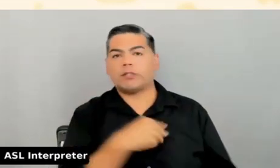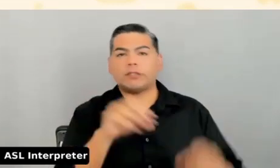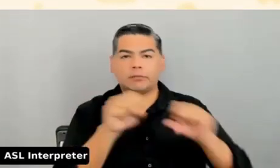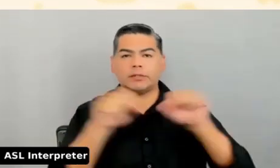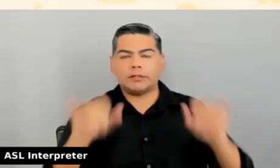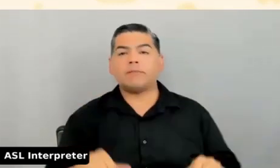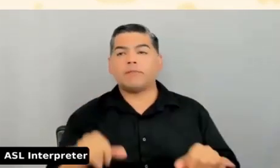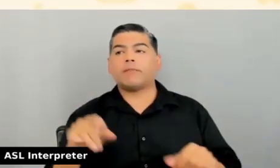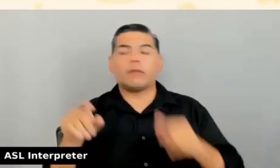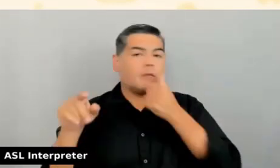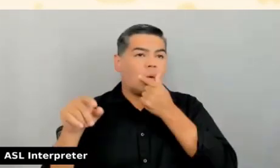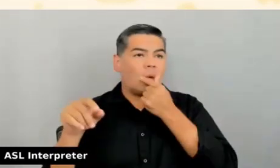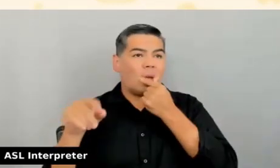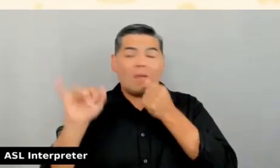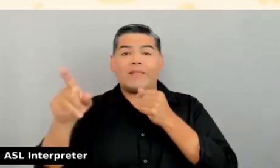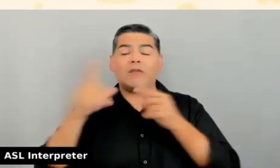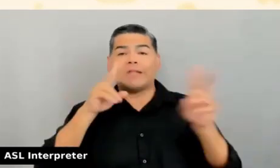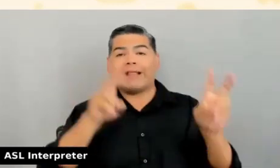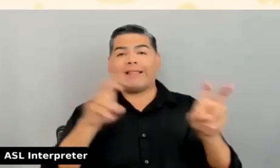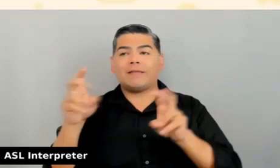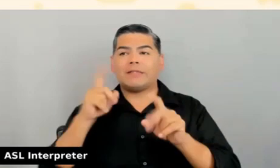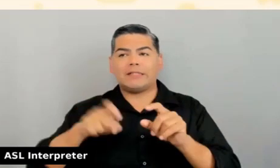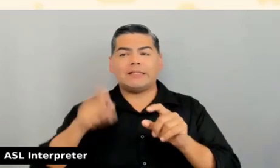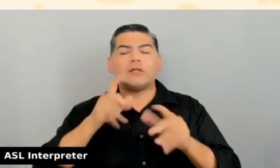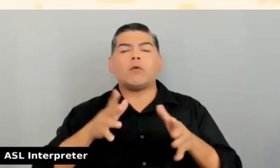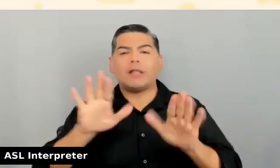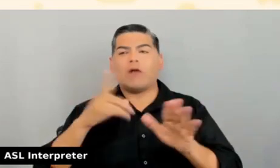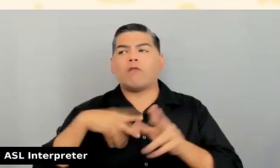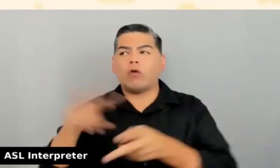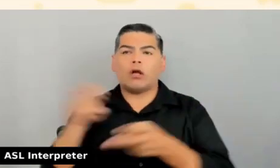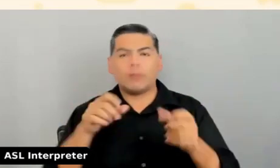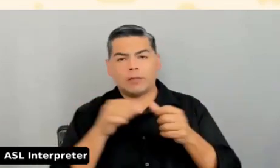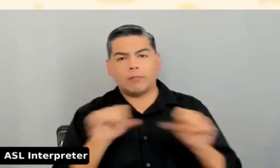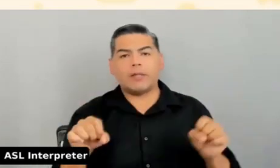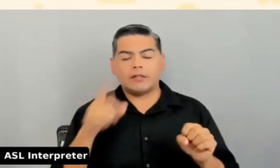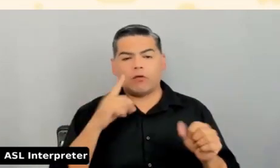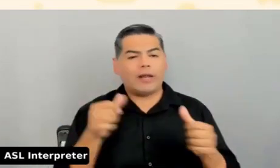in which case those themes need to allow for copy and paste into the input fields.